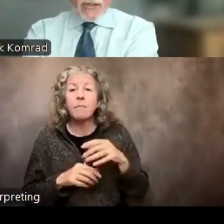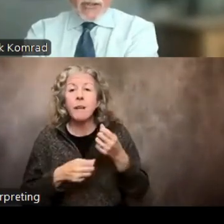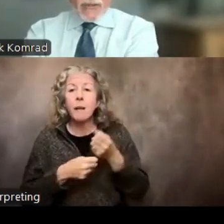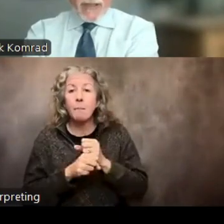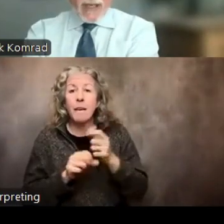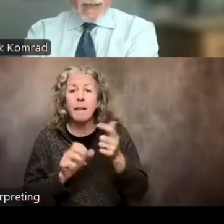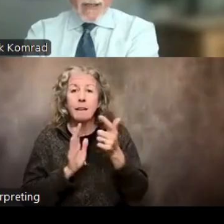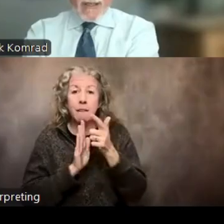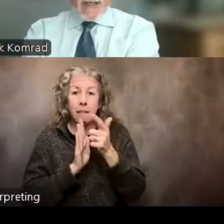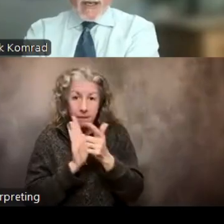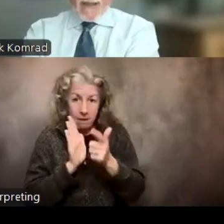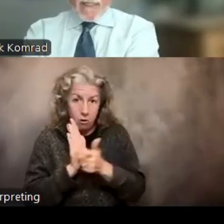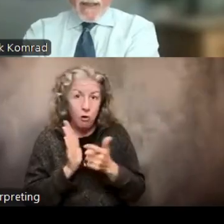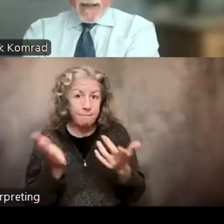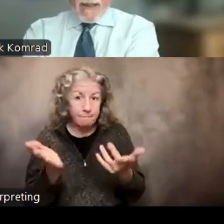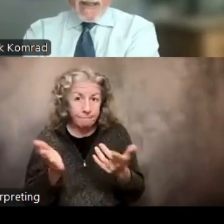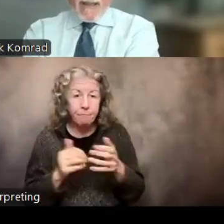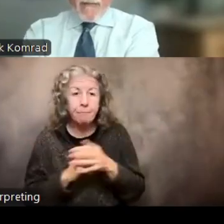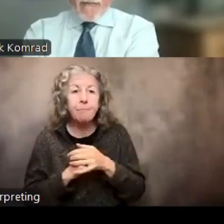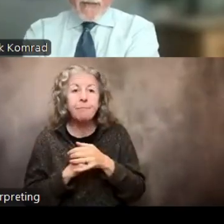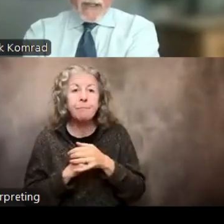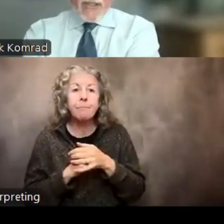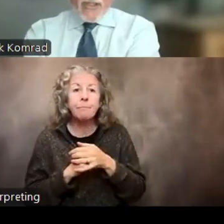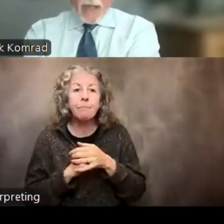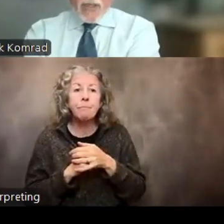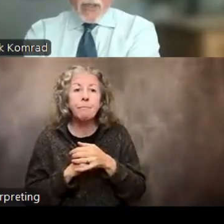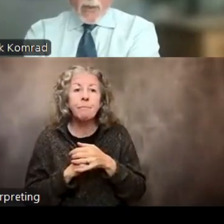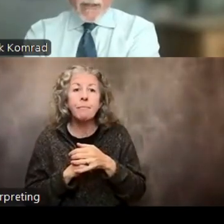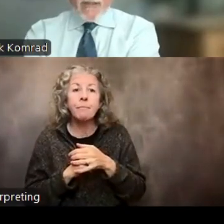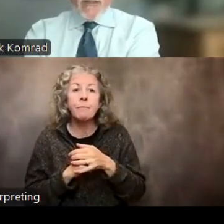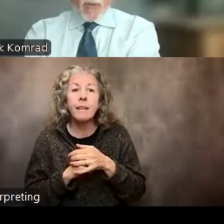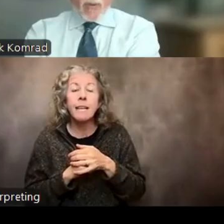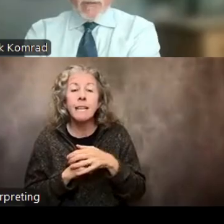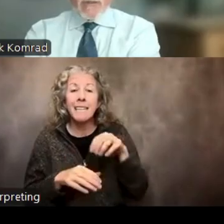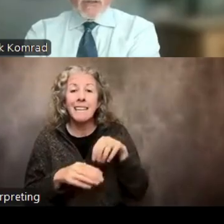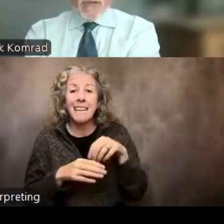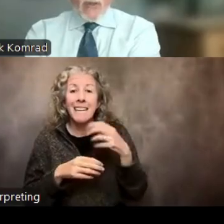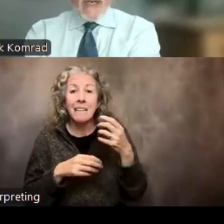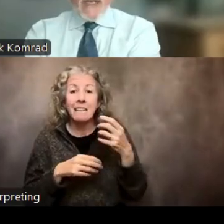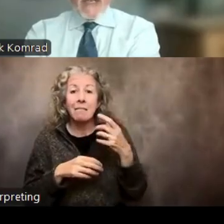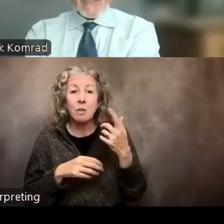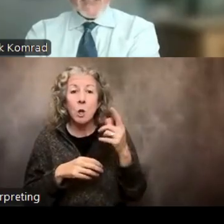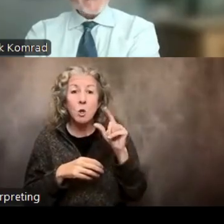suicide. In the in the subsequent 20 years, there was a